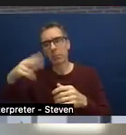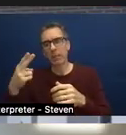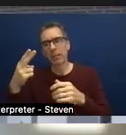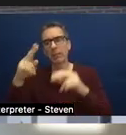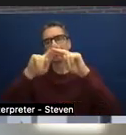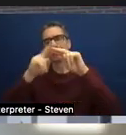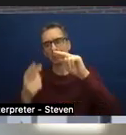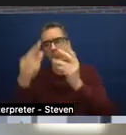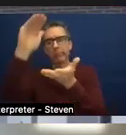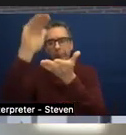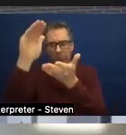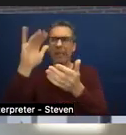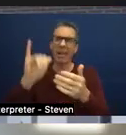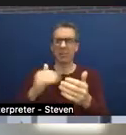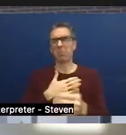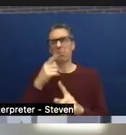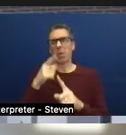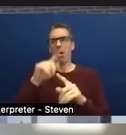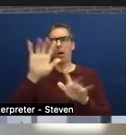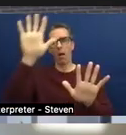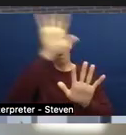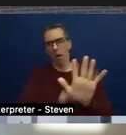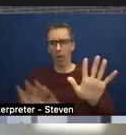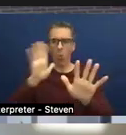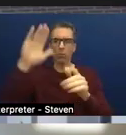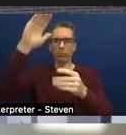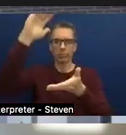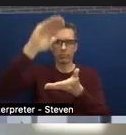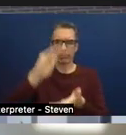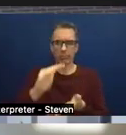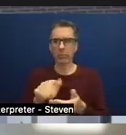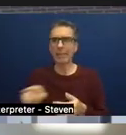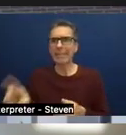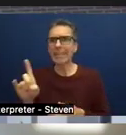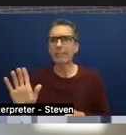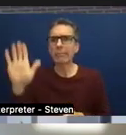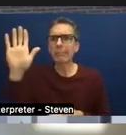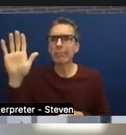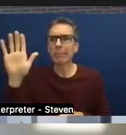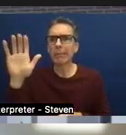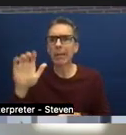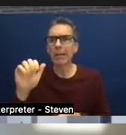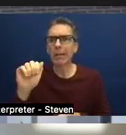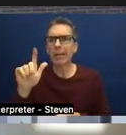but yeah, we are reducing speed limits. Looks like she raised her hand too. If you wanna provide some other context on that,